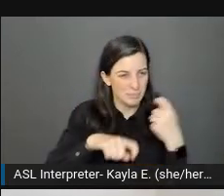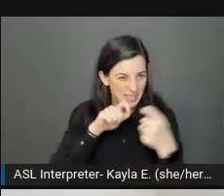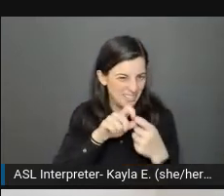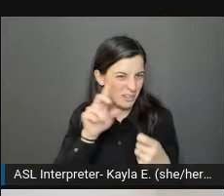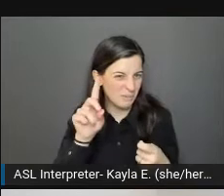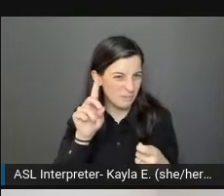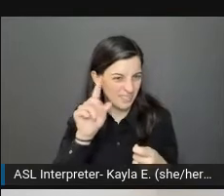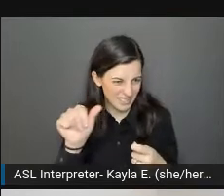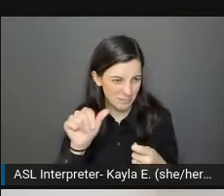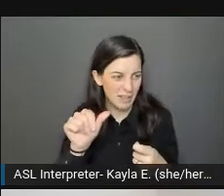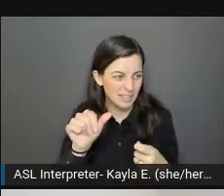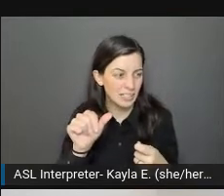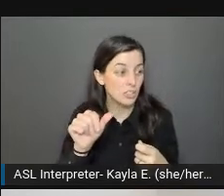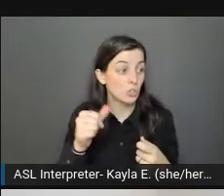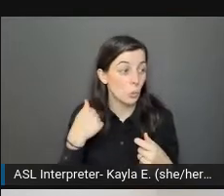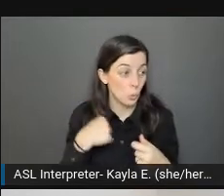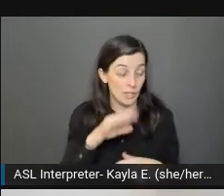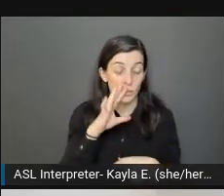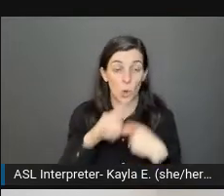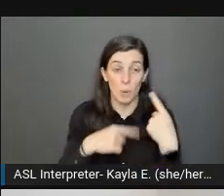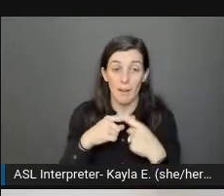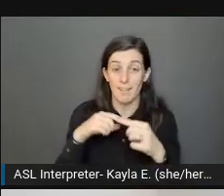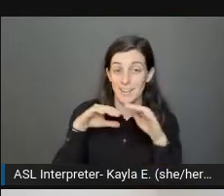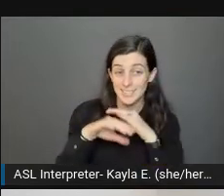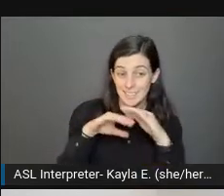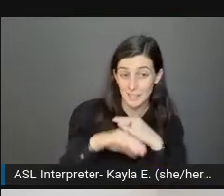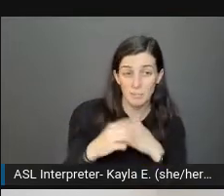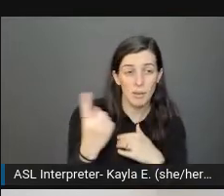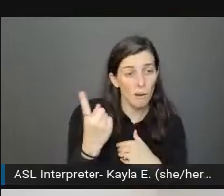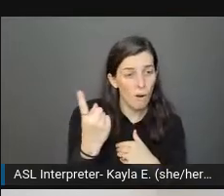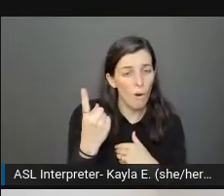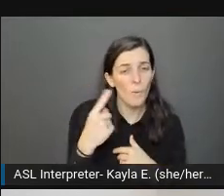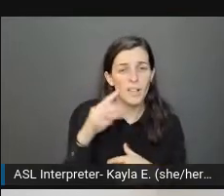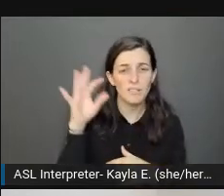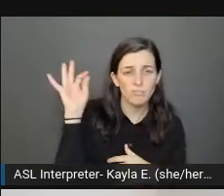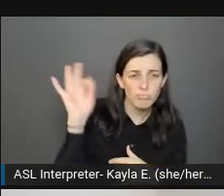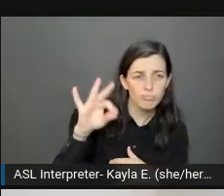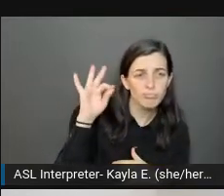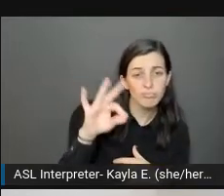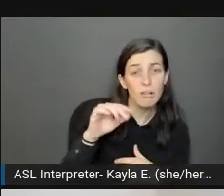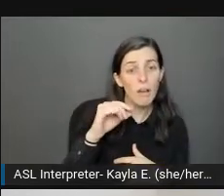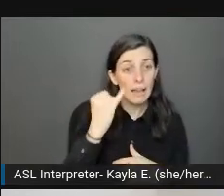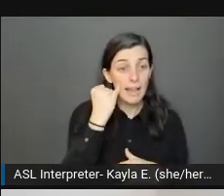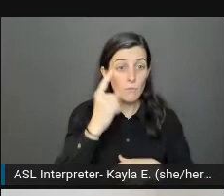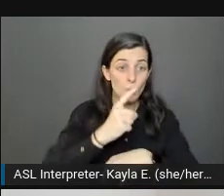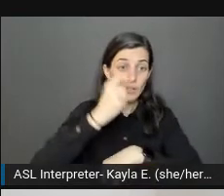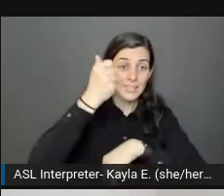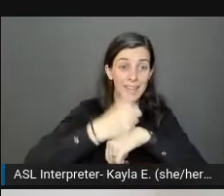When we speak about accessibility, we always preach that when you implement accessibility, in essence you're allowing